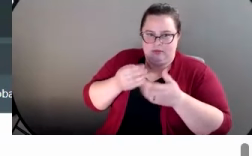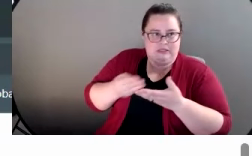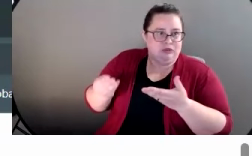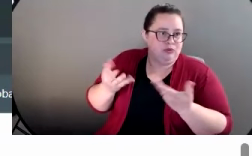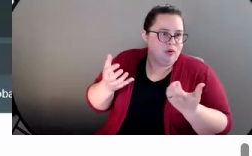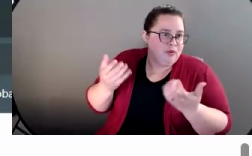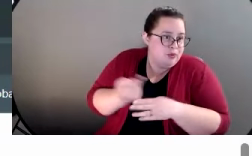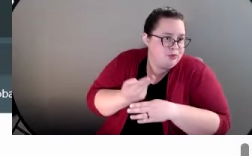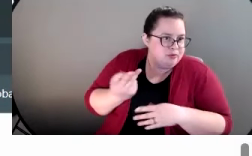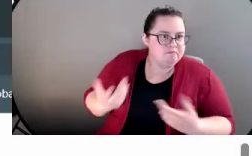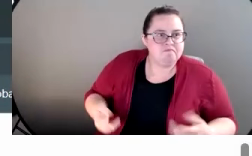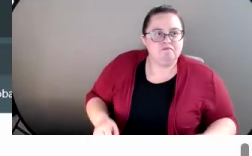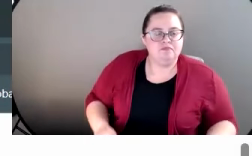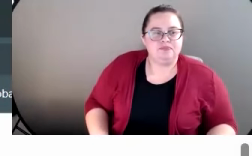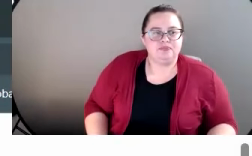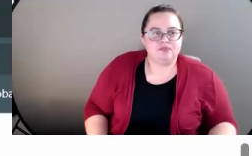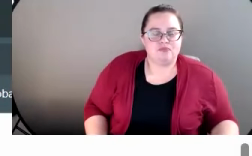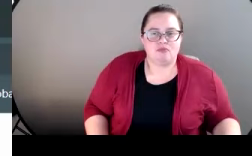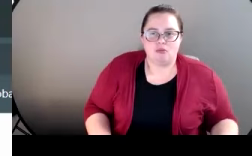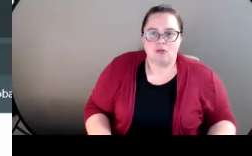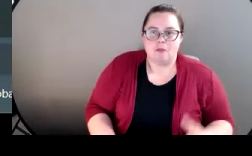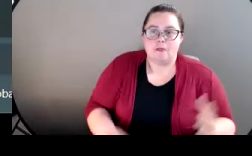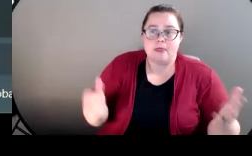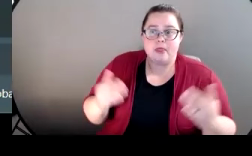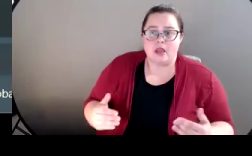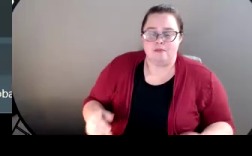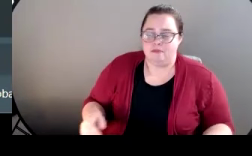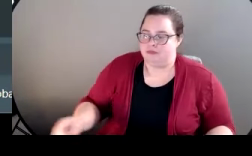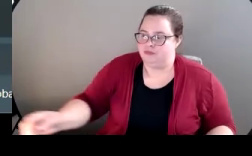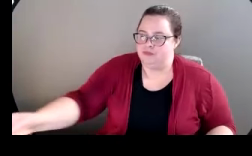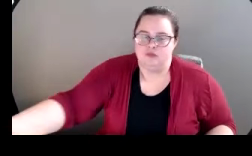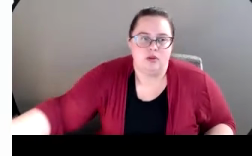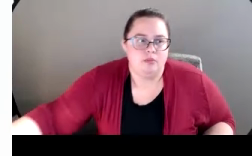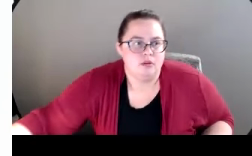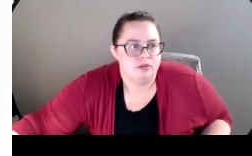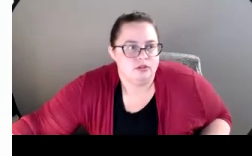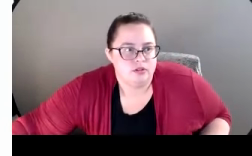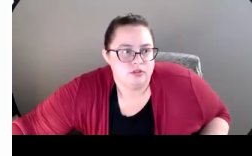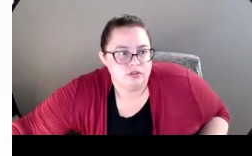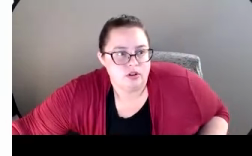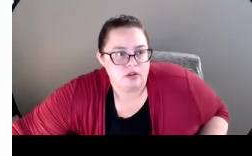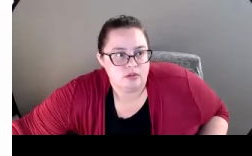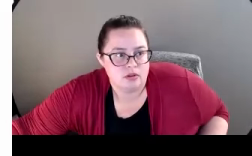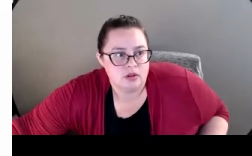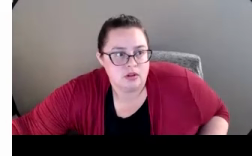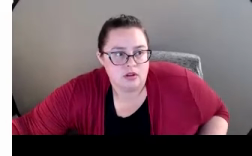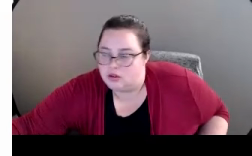So I mentioned OpenStax. Maybe a couple times already.